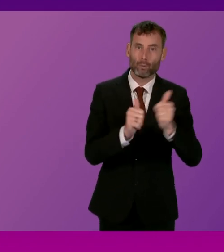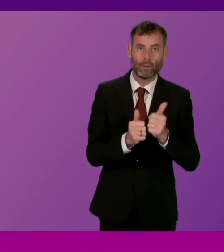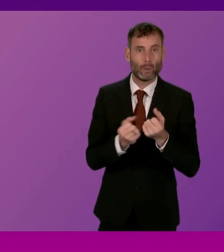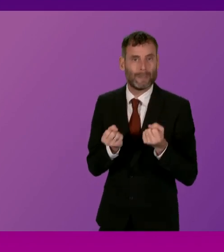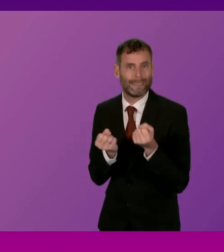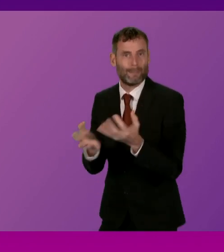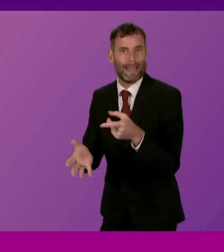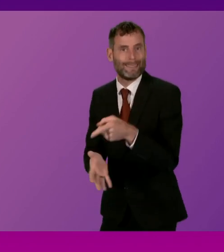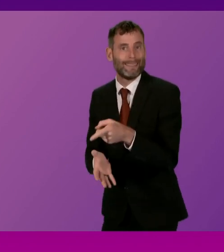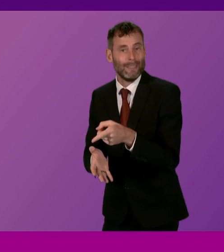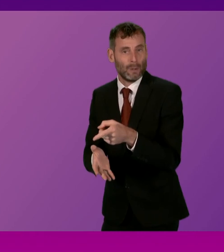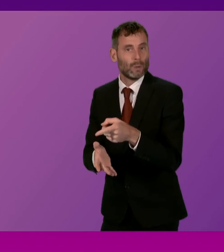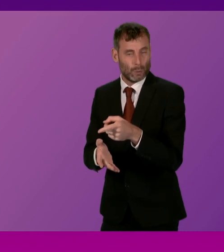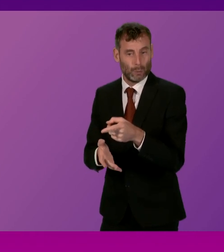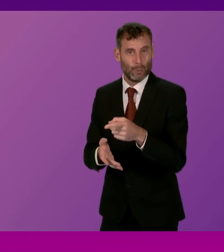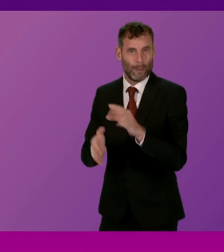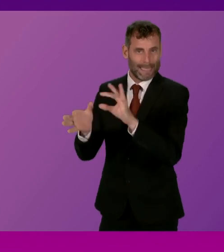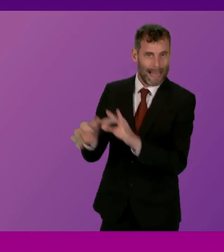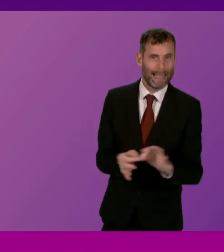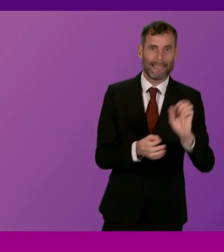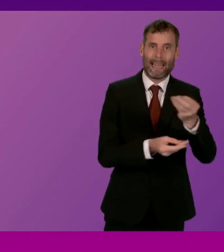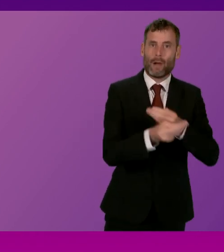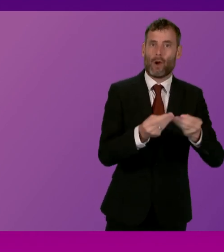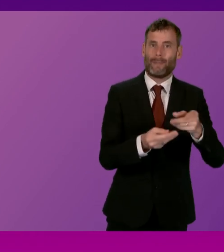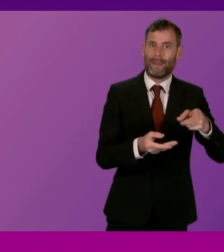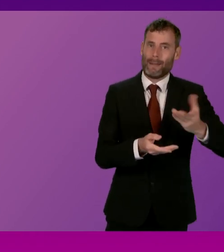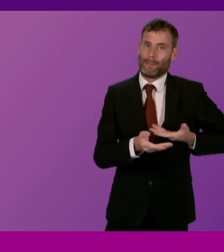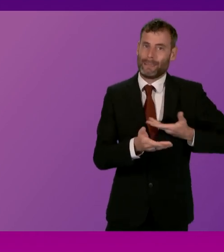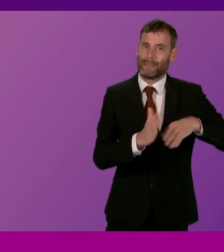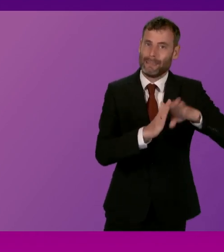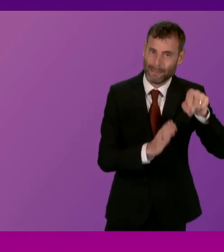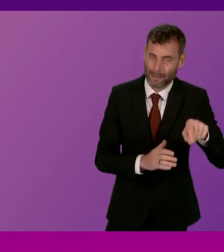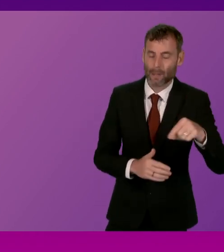decarbonisation journey. That it happening world-wide.